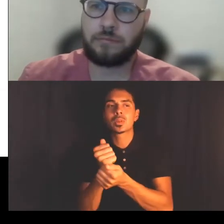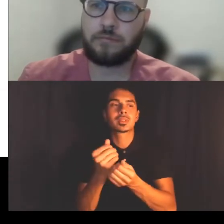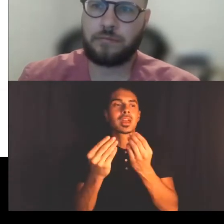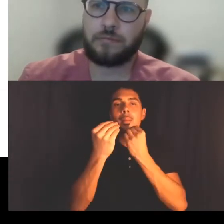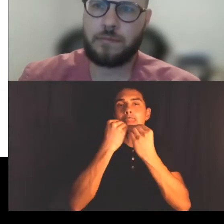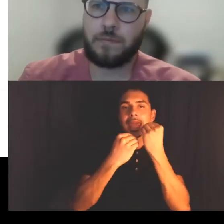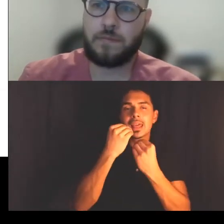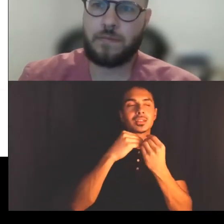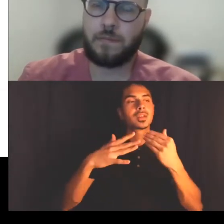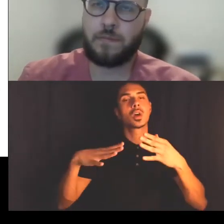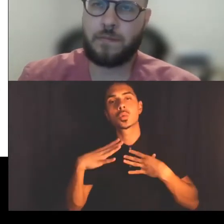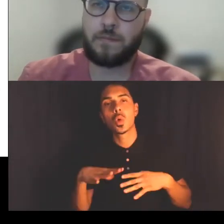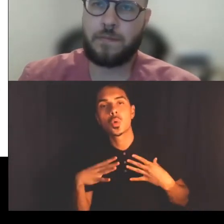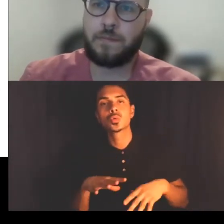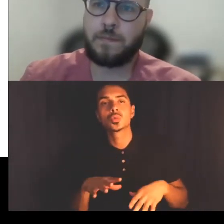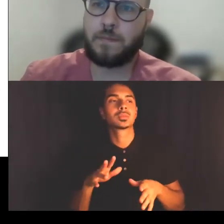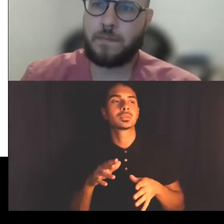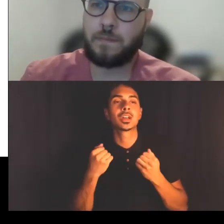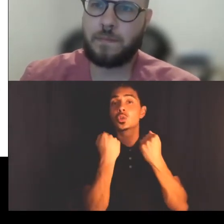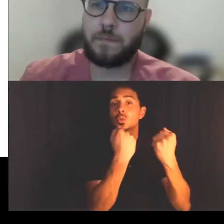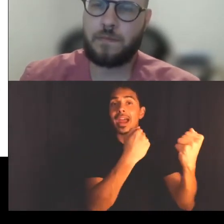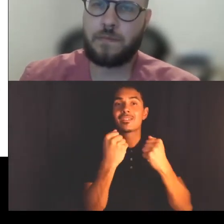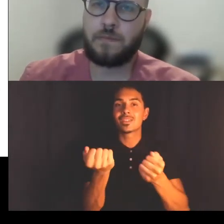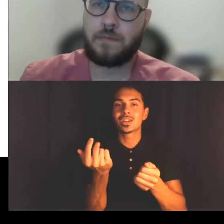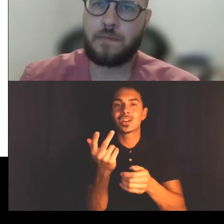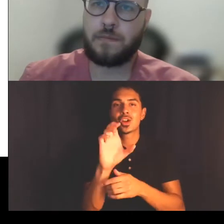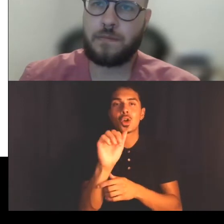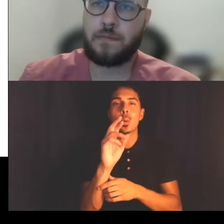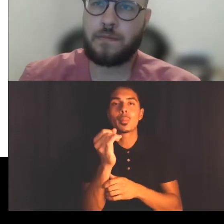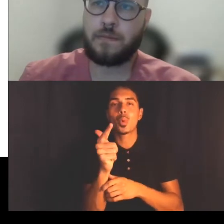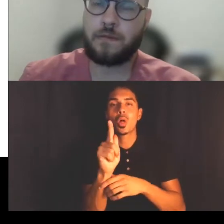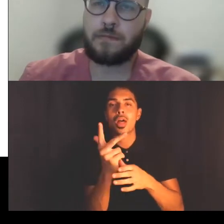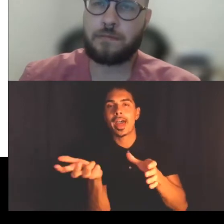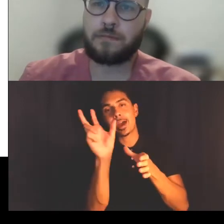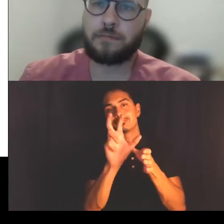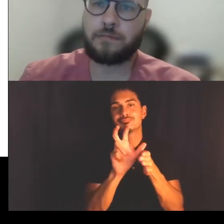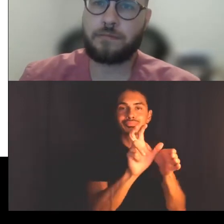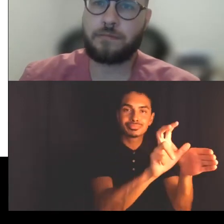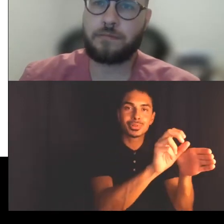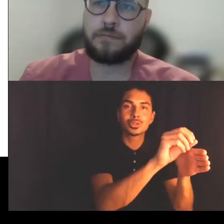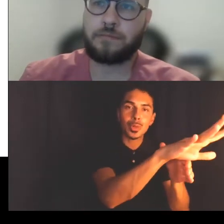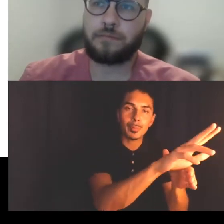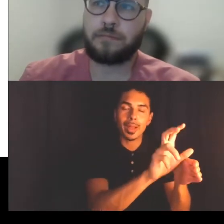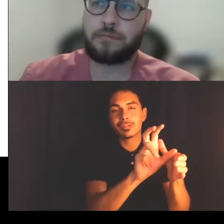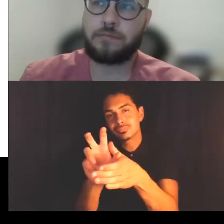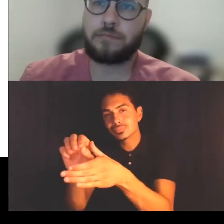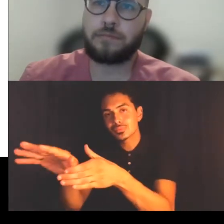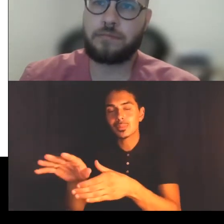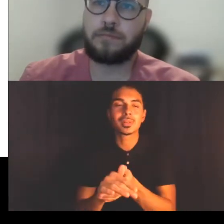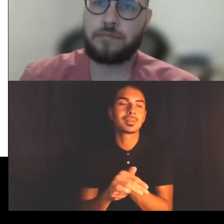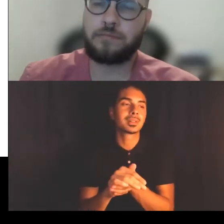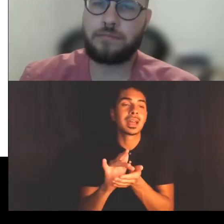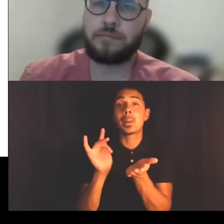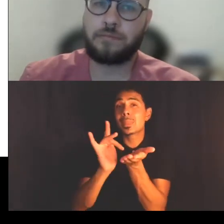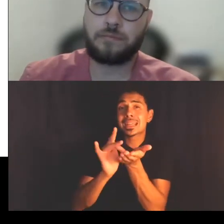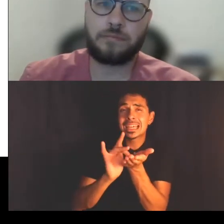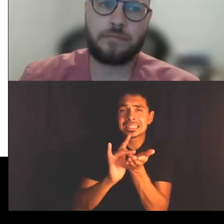clothes, rides, all kinds of stuff, helping paying for medications, all kinds of stuff.